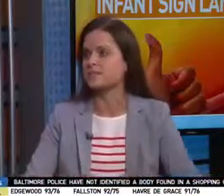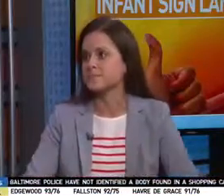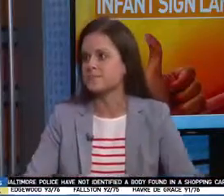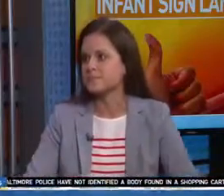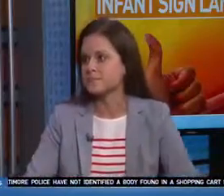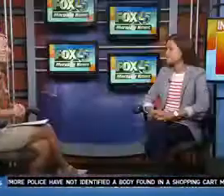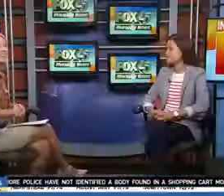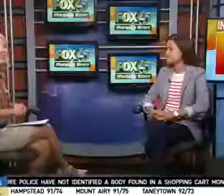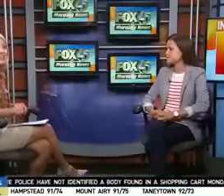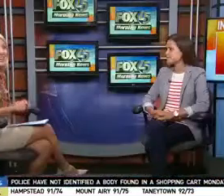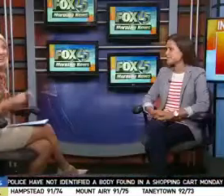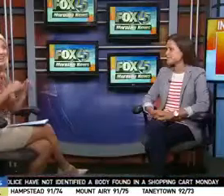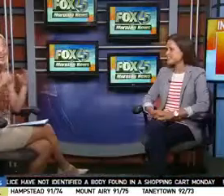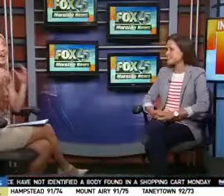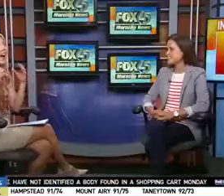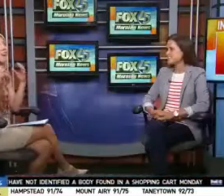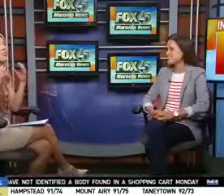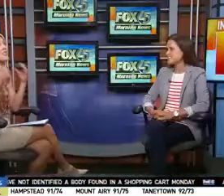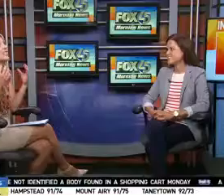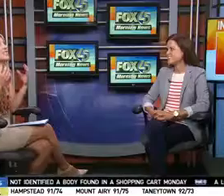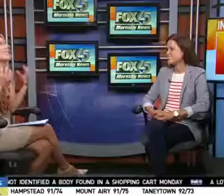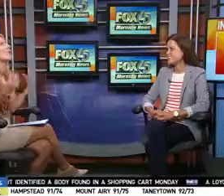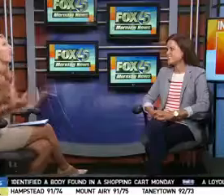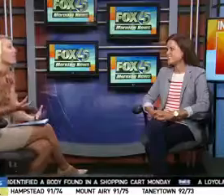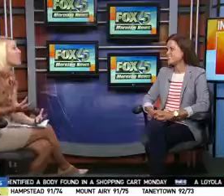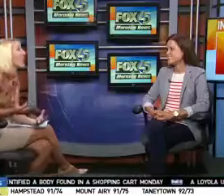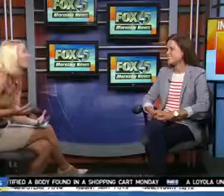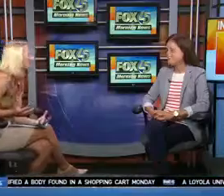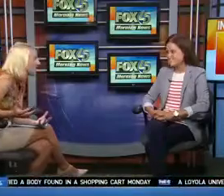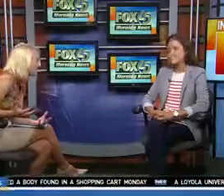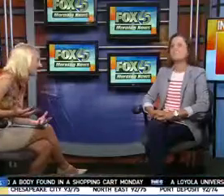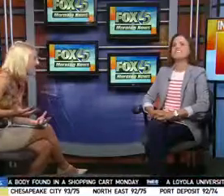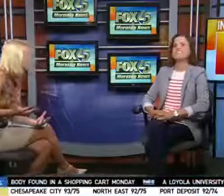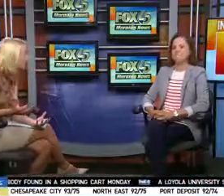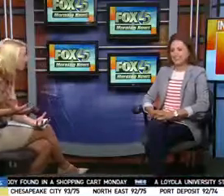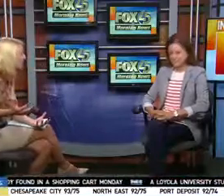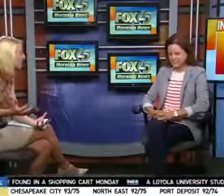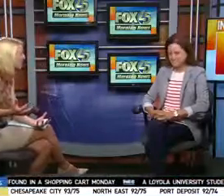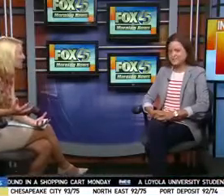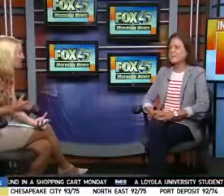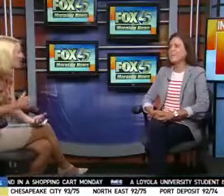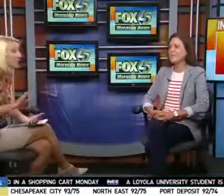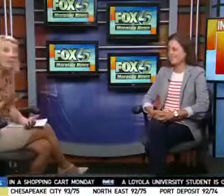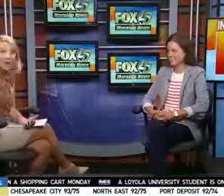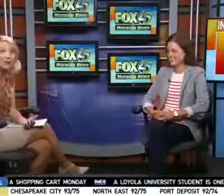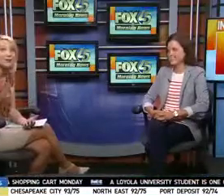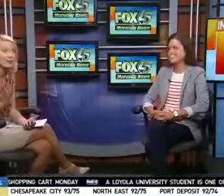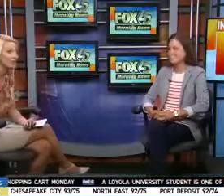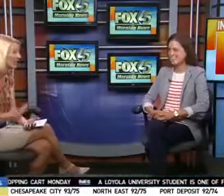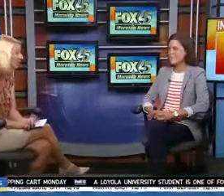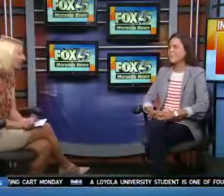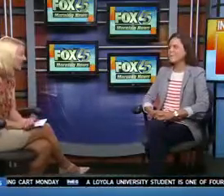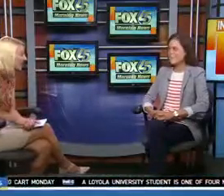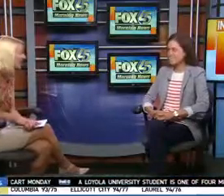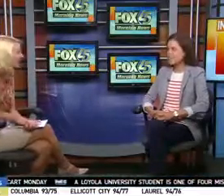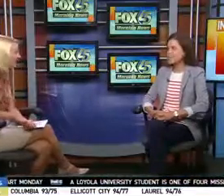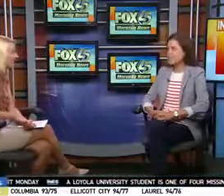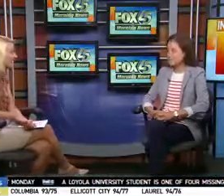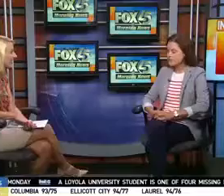And, when it's been a long day, understanding what your child wants and needs is pretty crucial. Laughs. Very helpful in your life.